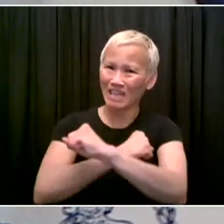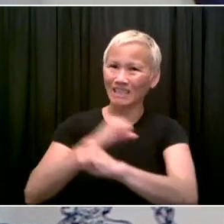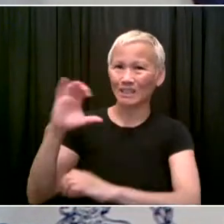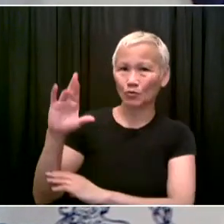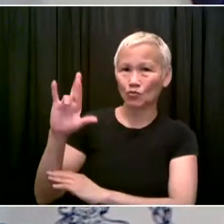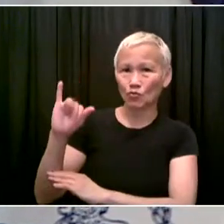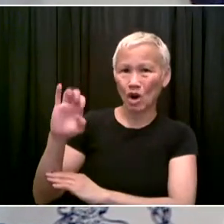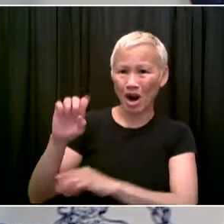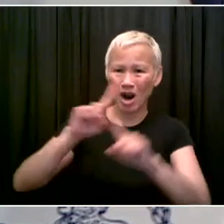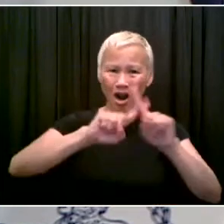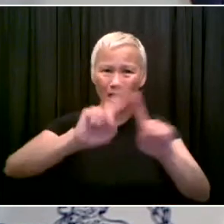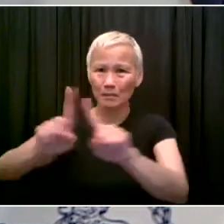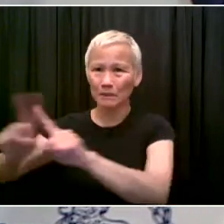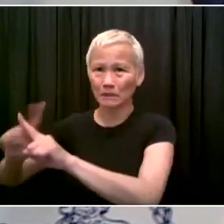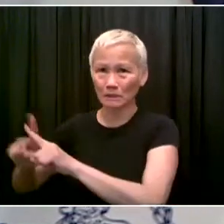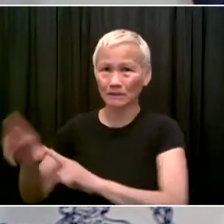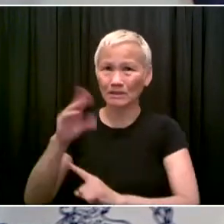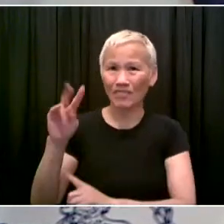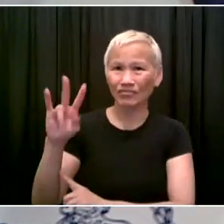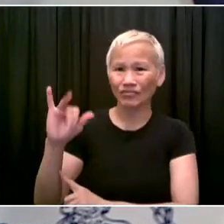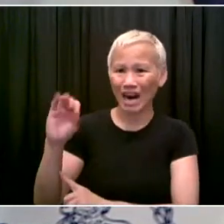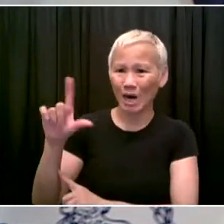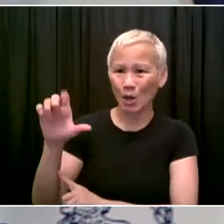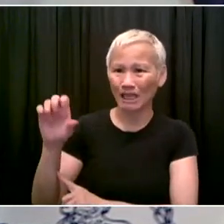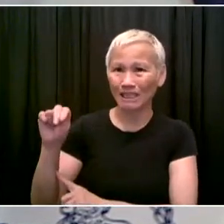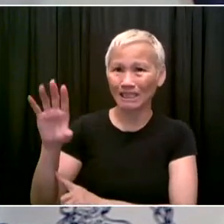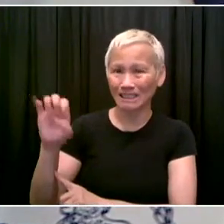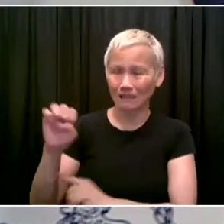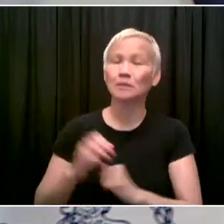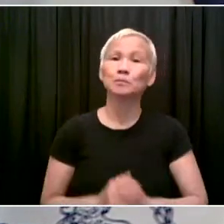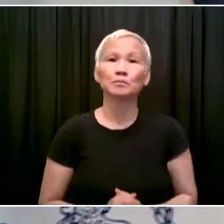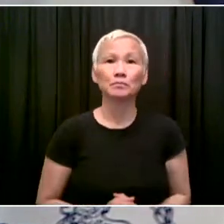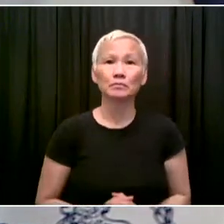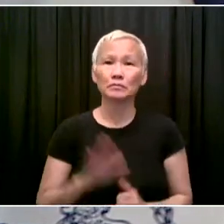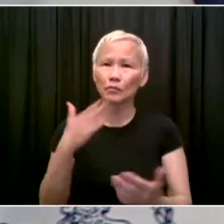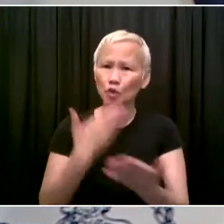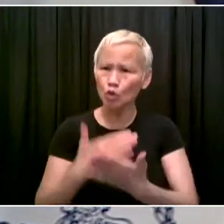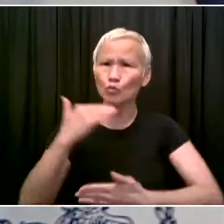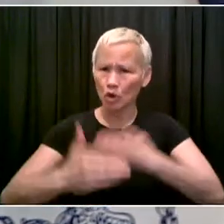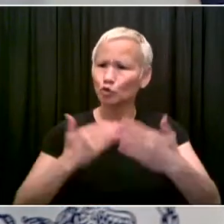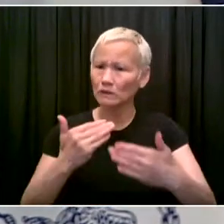WITH COMMUNITY LEADERS AND ORGANIZATIONS, THEY ARE PLAIN SUCH AN IMPORTANT ROLE IN HELPING US FIGHT BACK VIOLENCE AND